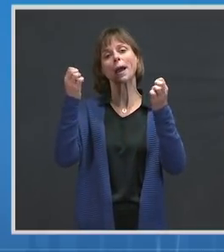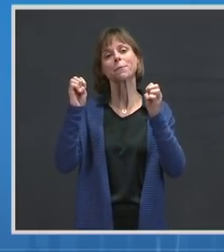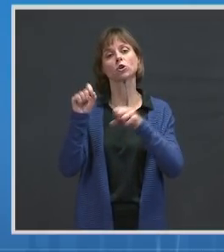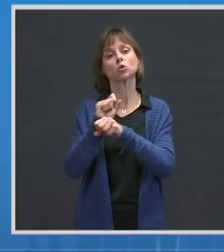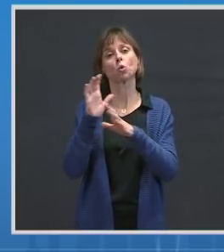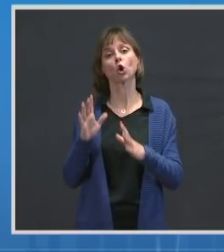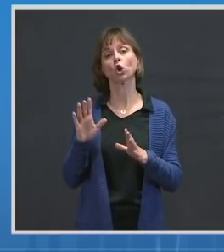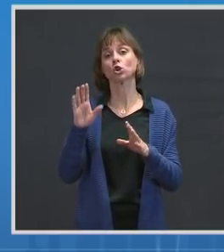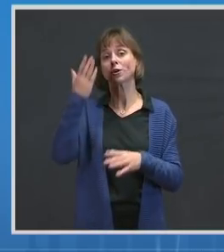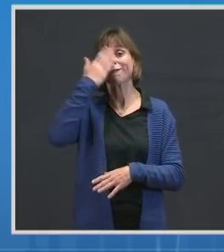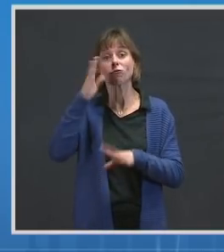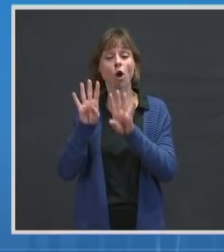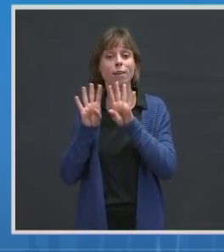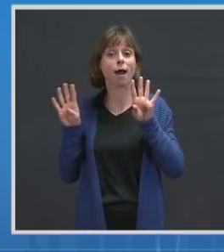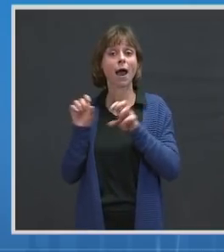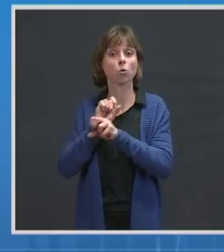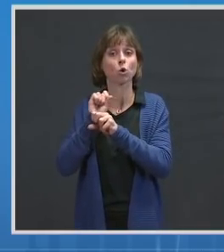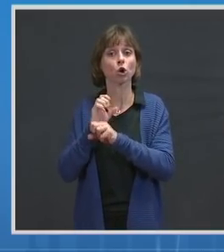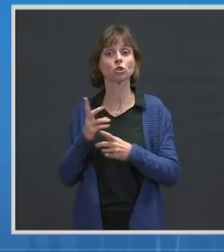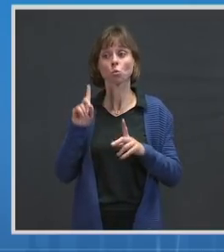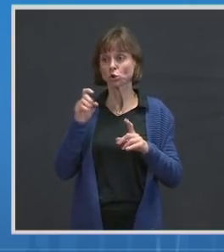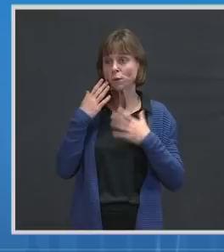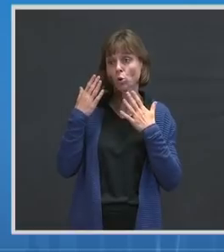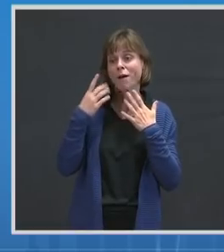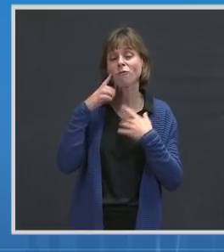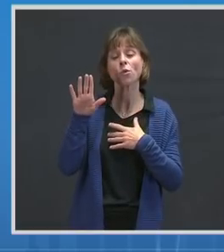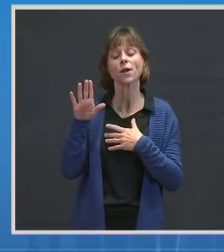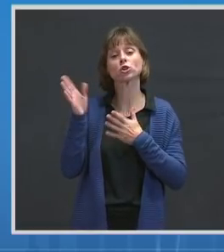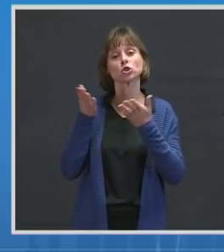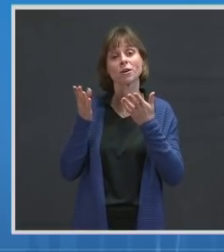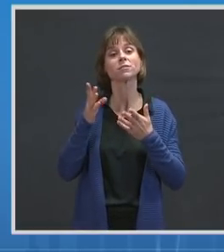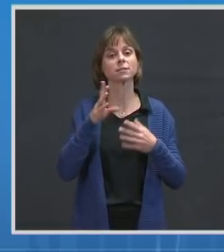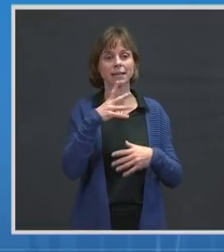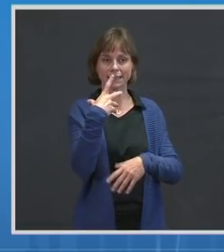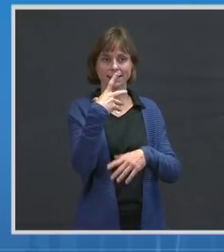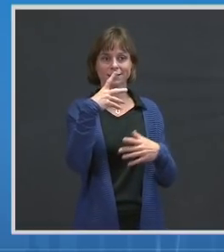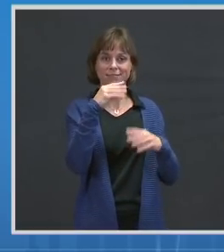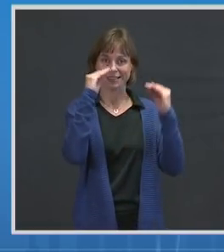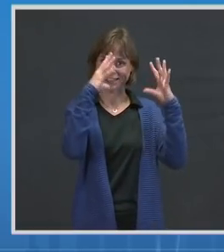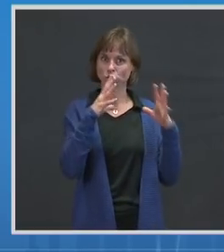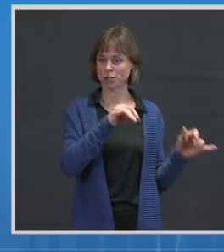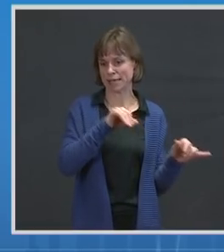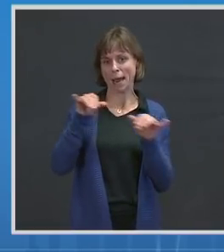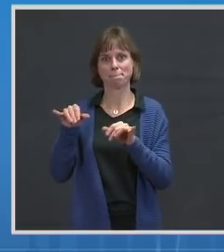we should be grateful for their service. But the President and Vice President agree with the CDC guidelines